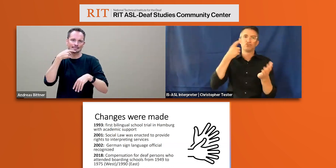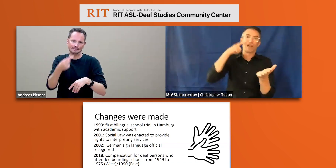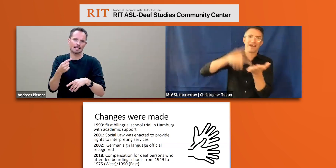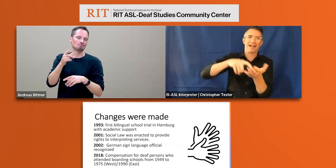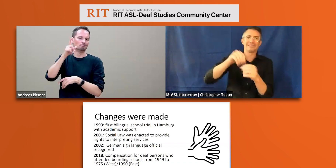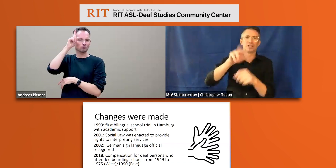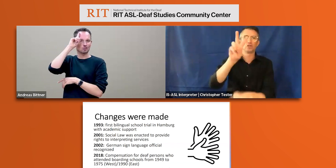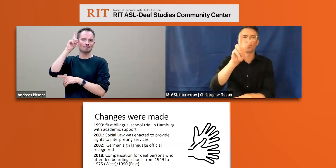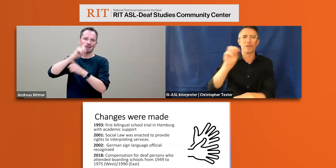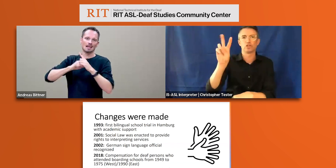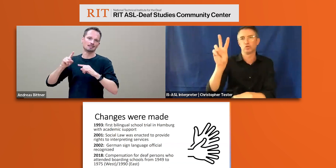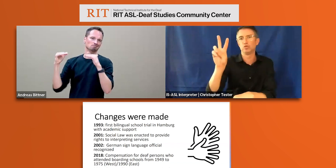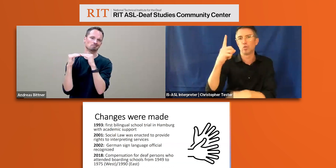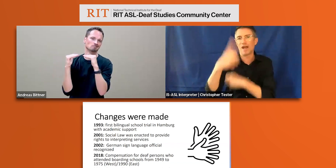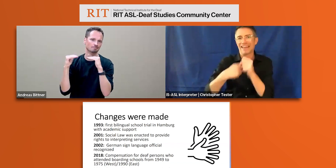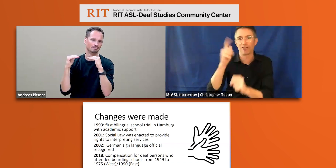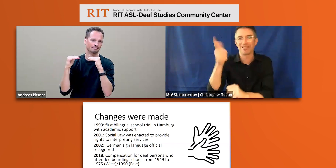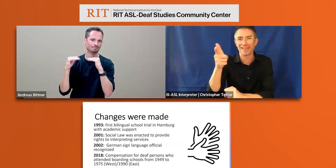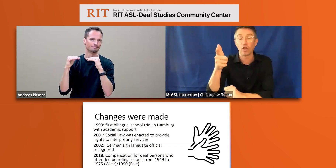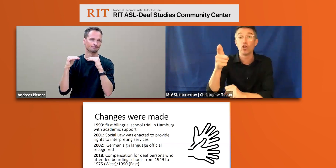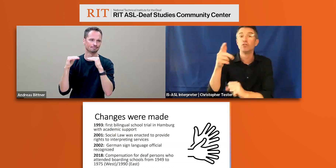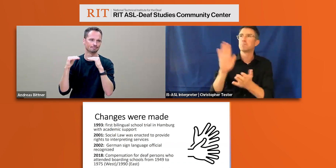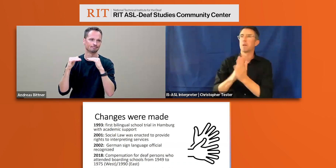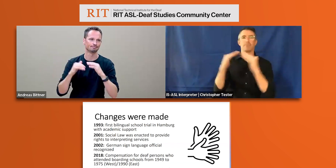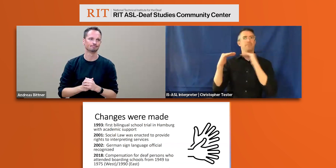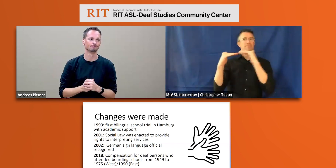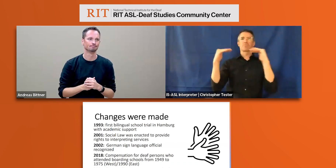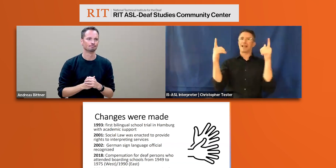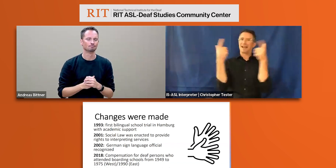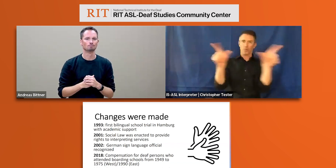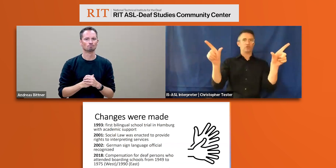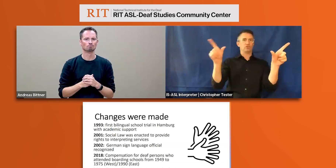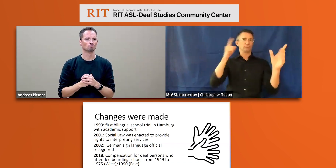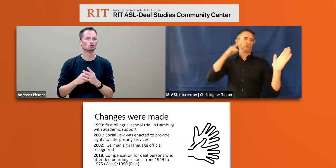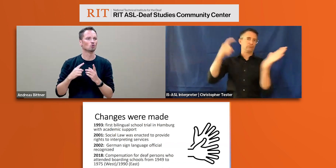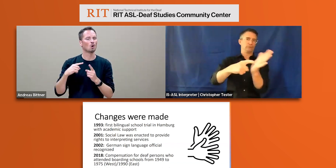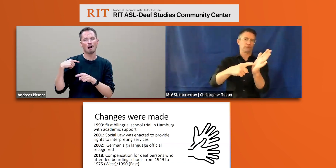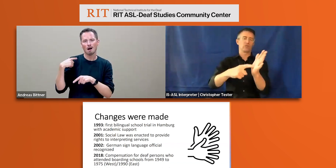German sign language became officially recognized by the government, so that was one year later.